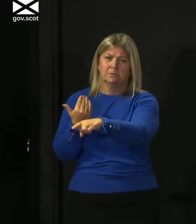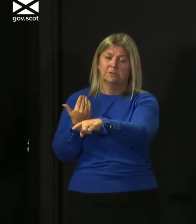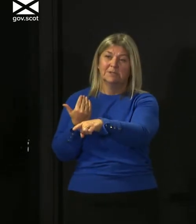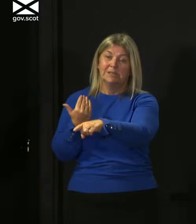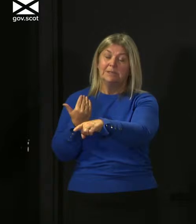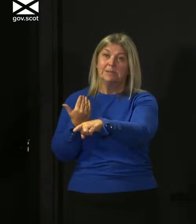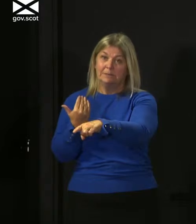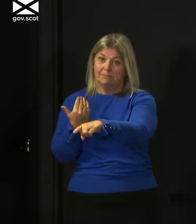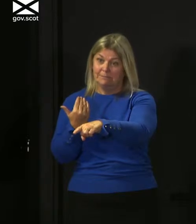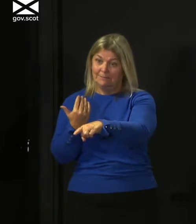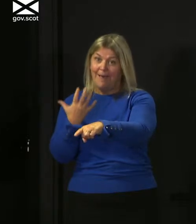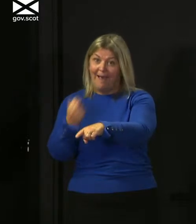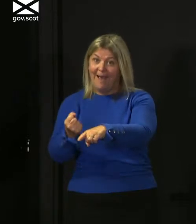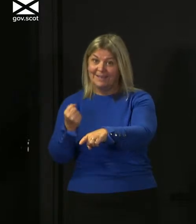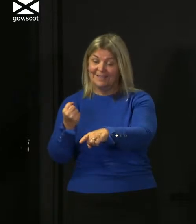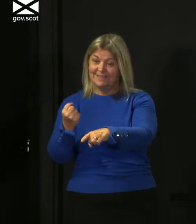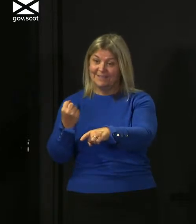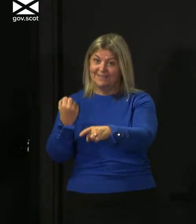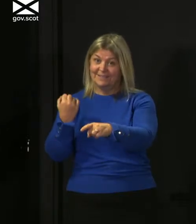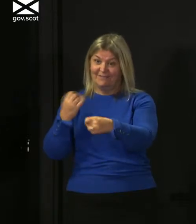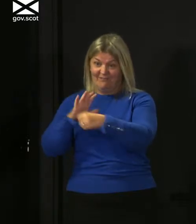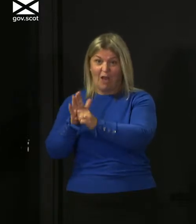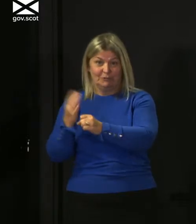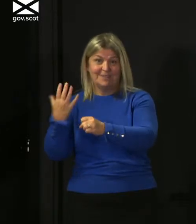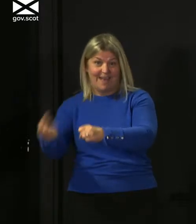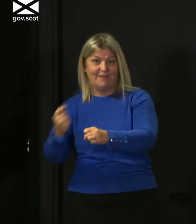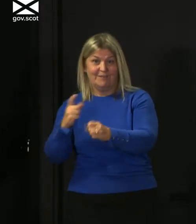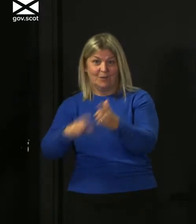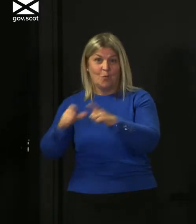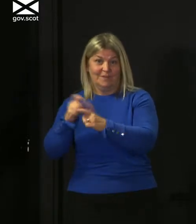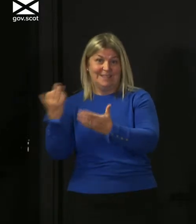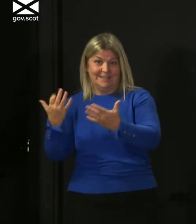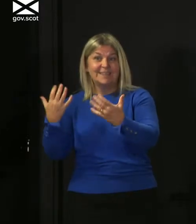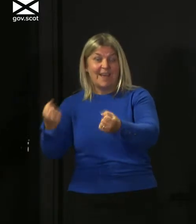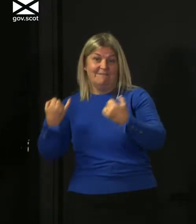her on Friday she seemed well in the sense that she was not suffering from serious symptoms,